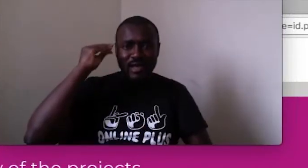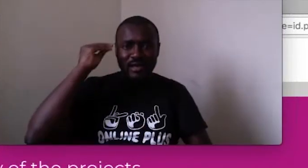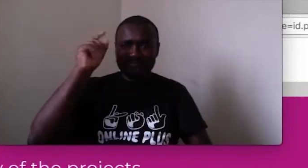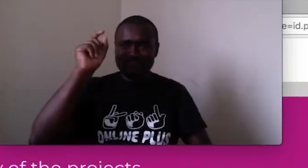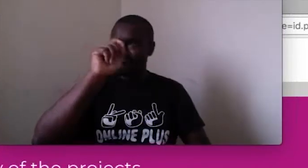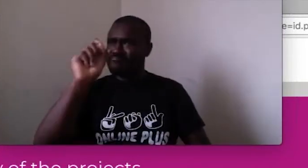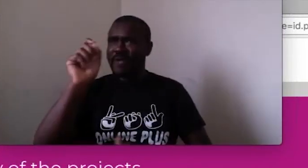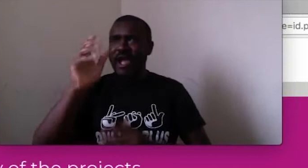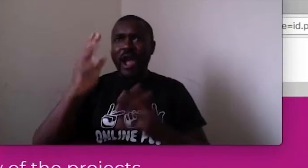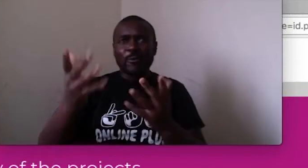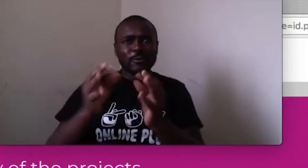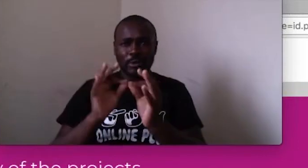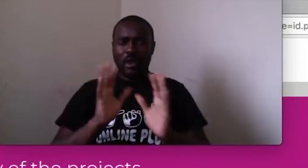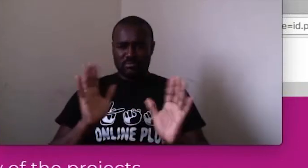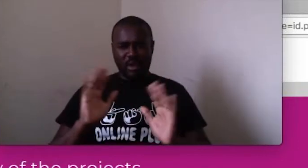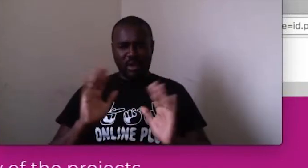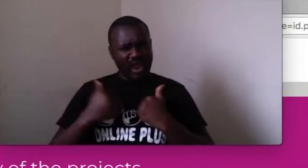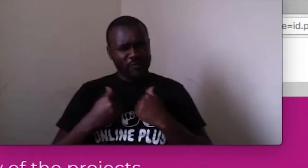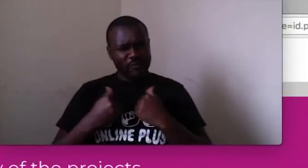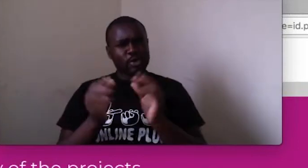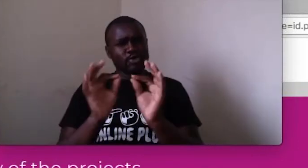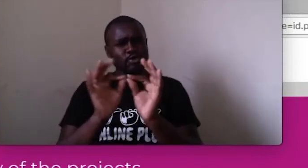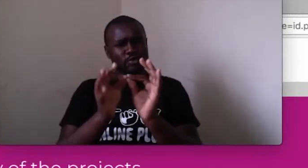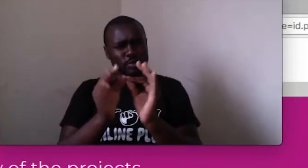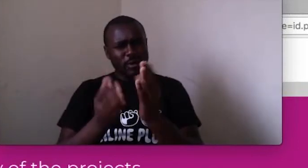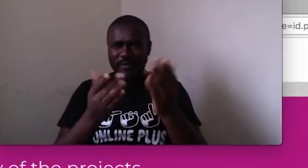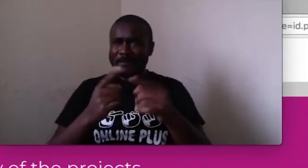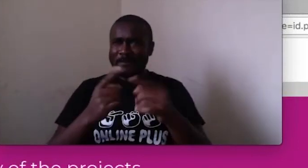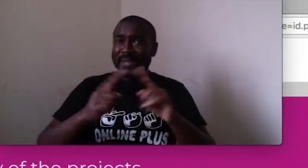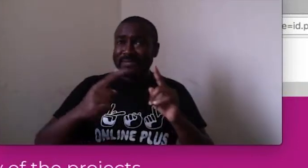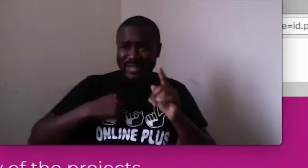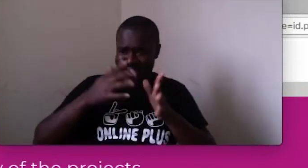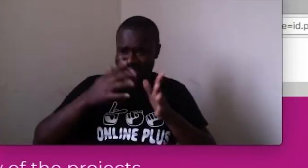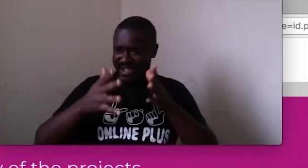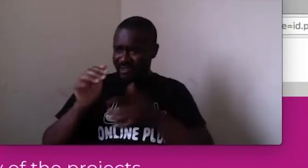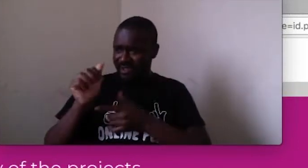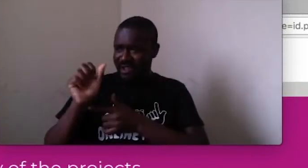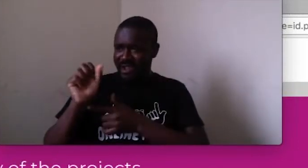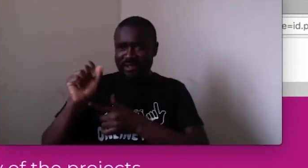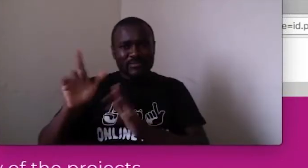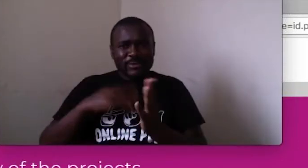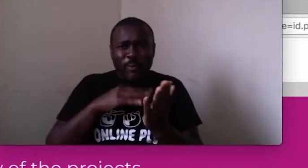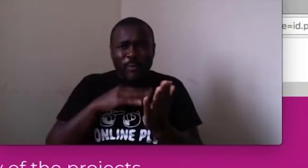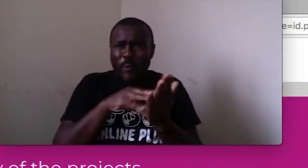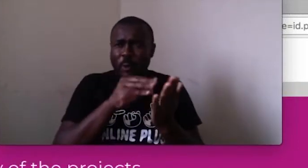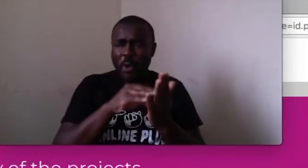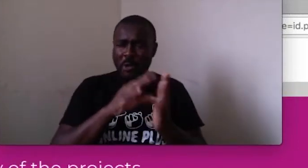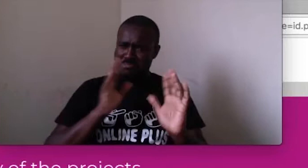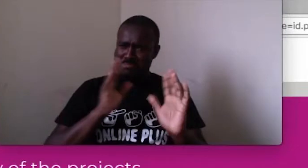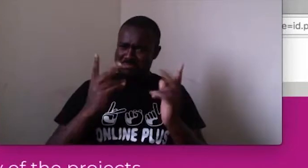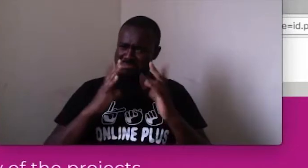And I was trying to understand how will I be targetted in a hearing class and I'm the only deaf person